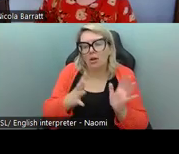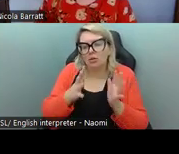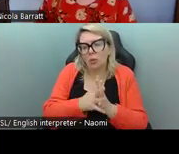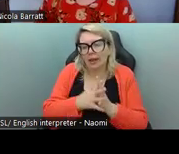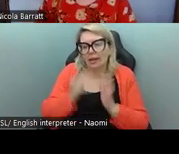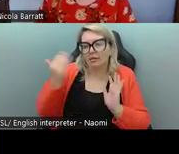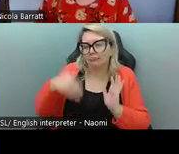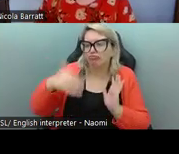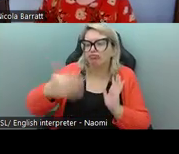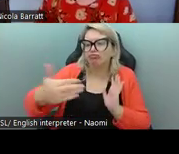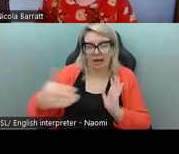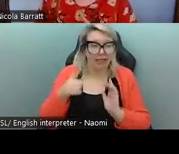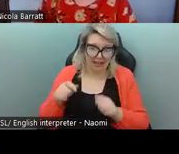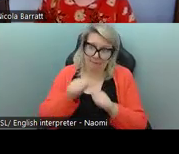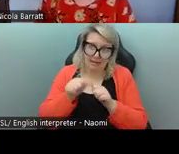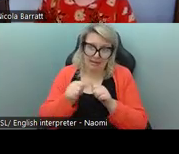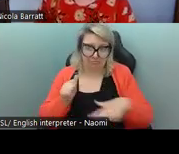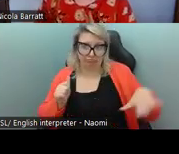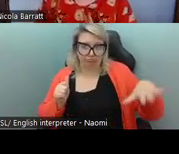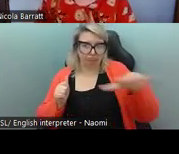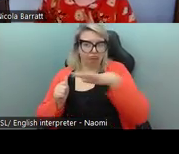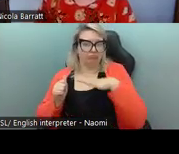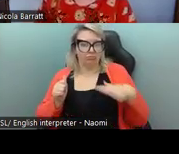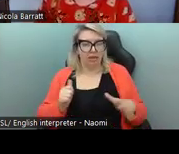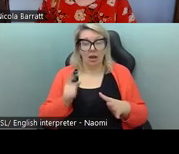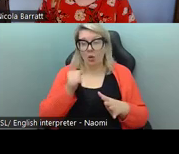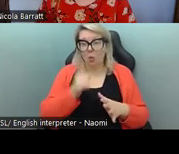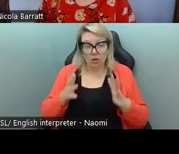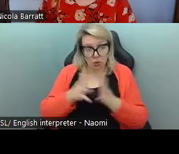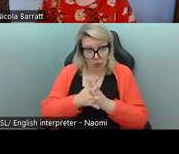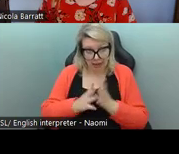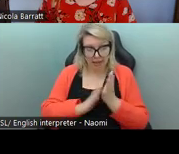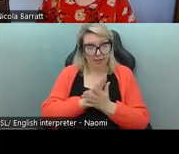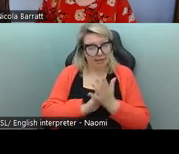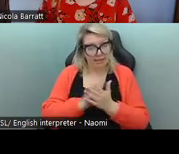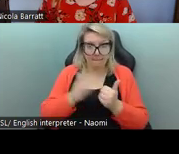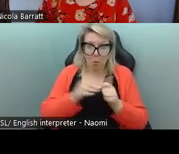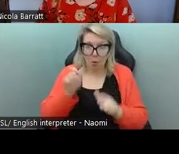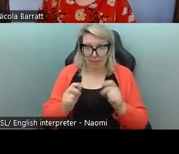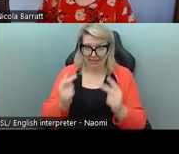on LinkedIn. Posting once a week can increase your profile views up to four times.